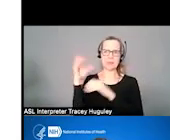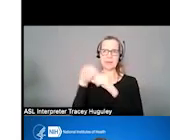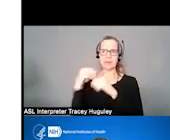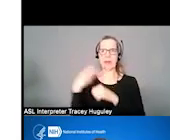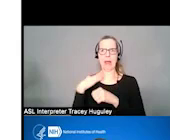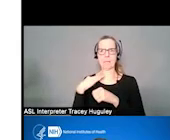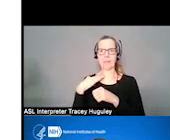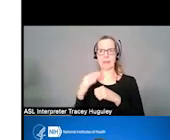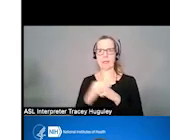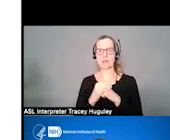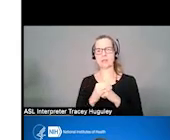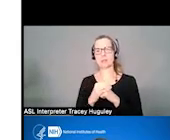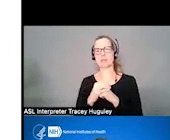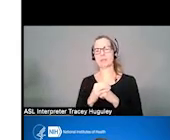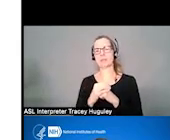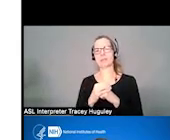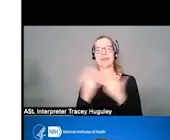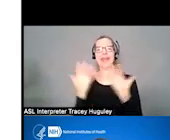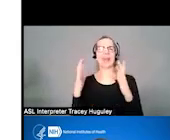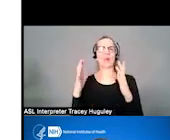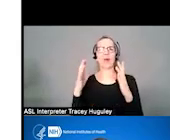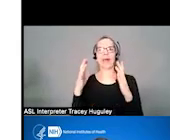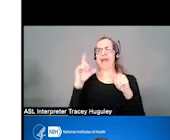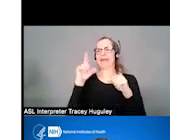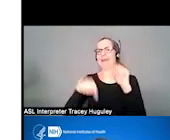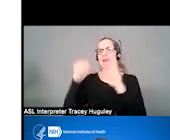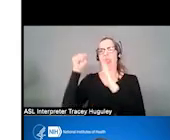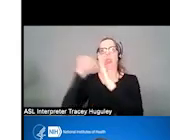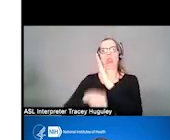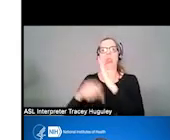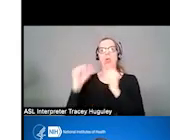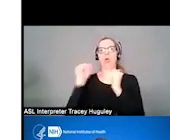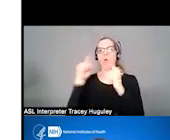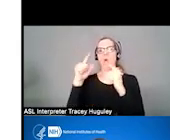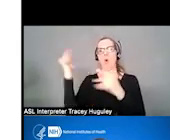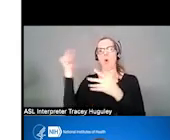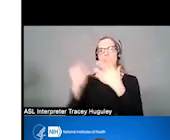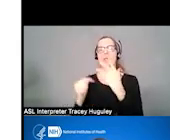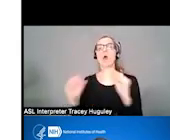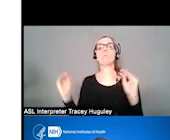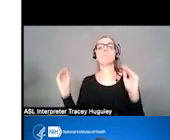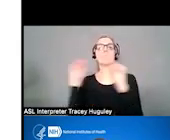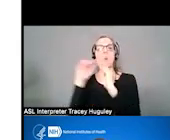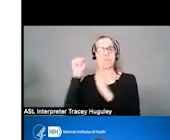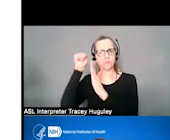but I won't get into all the details. I do want to point out that there are more detailed instructions in the application guide,